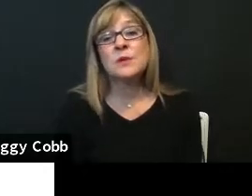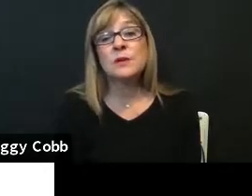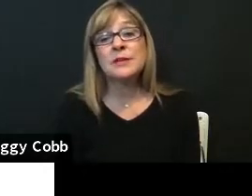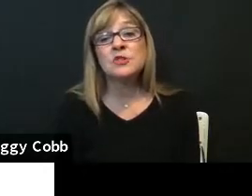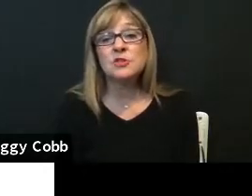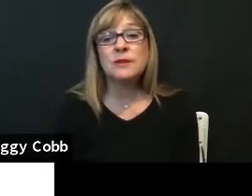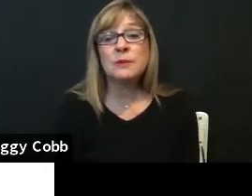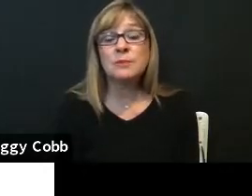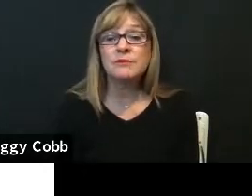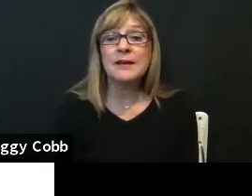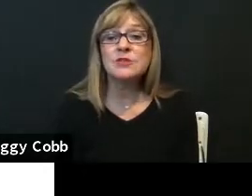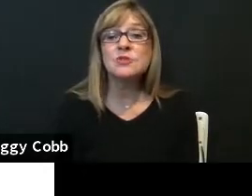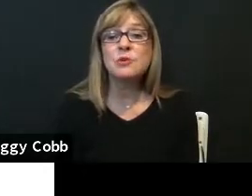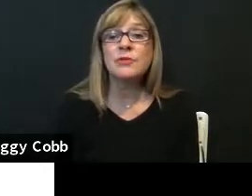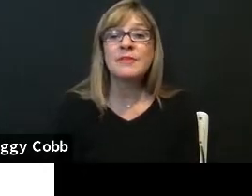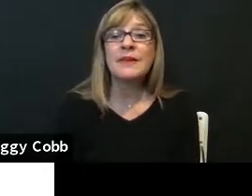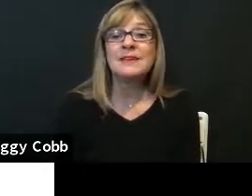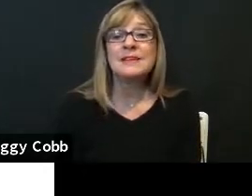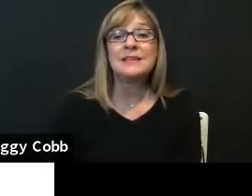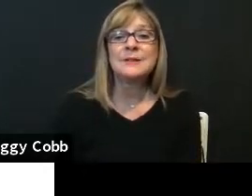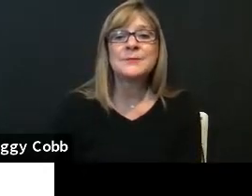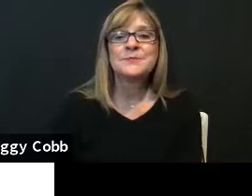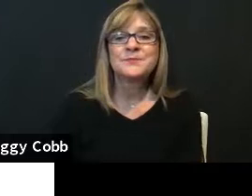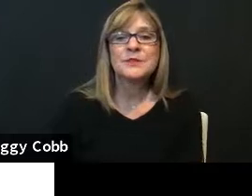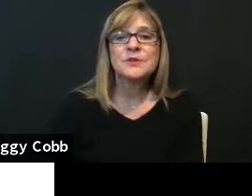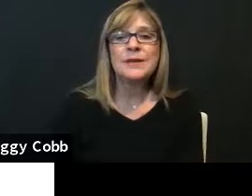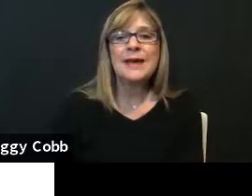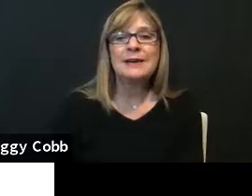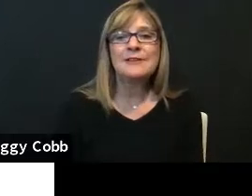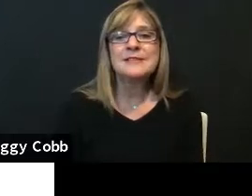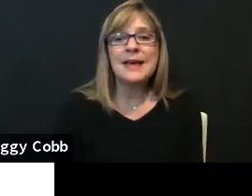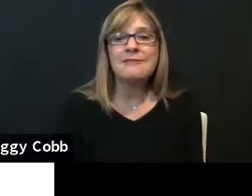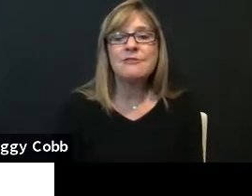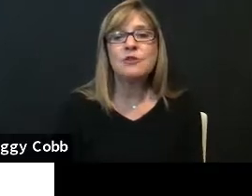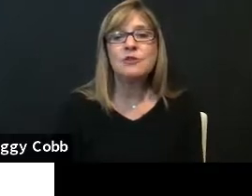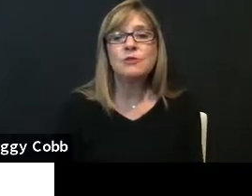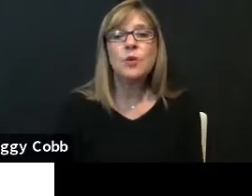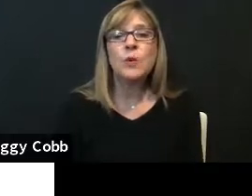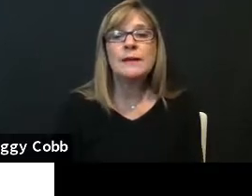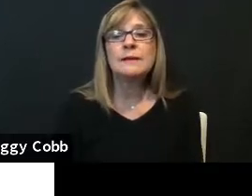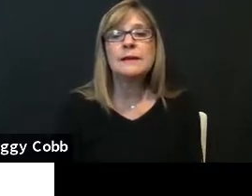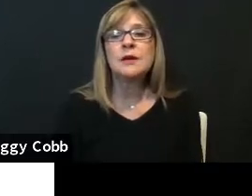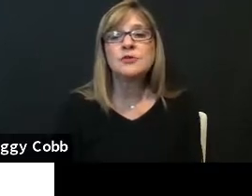We wanna make sure that we provide the support that they need. So we have a staff who weekly goes